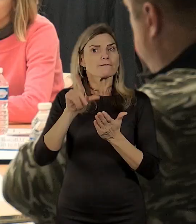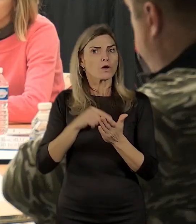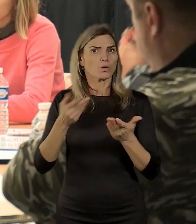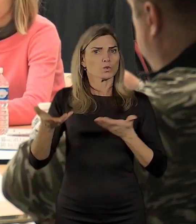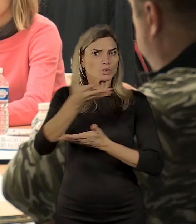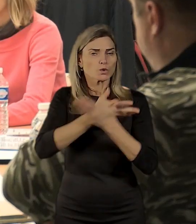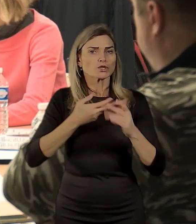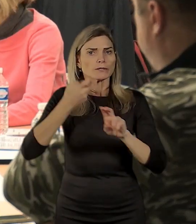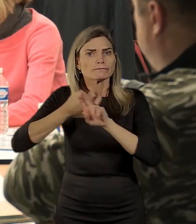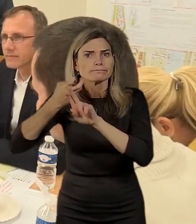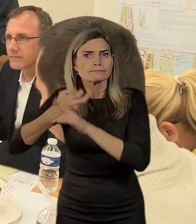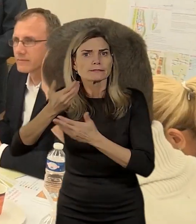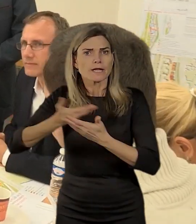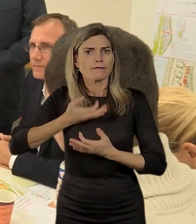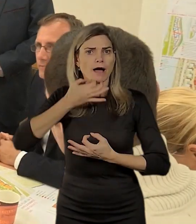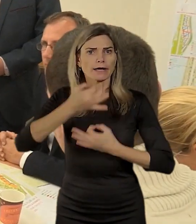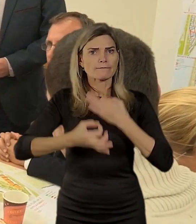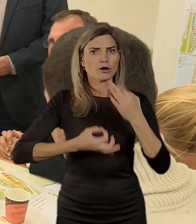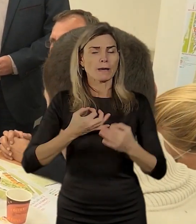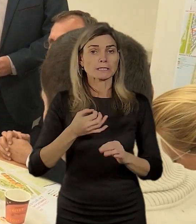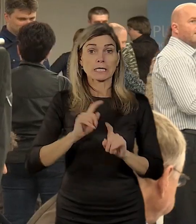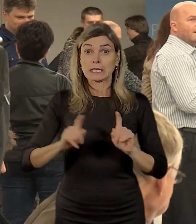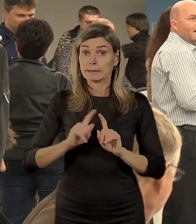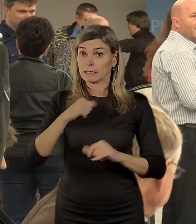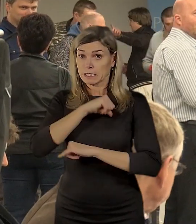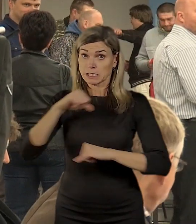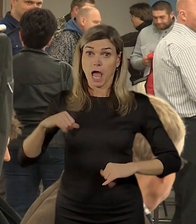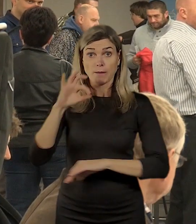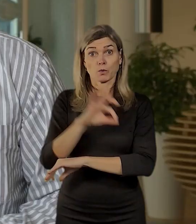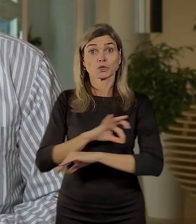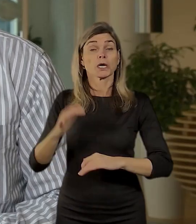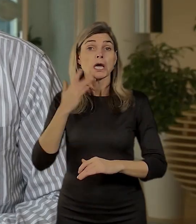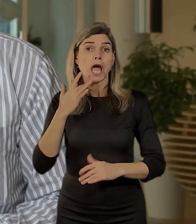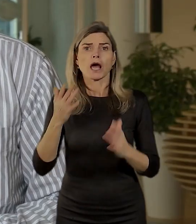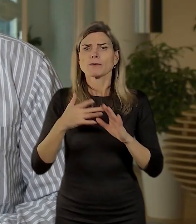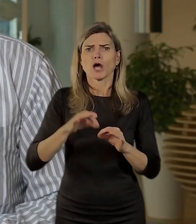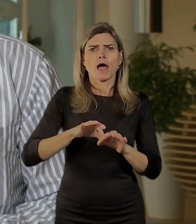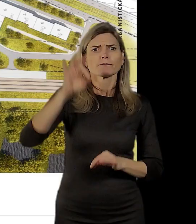for the architectural competition, the winner of which was the design by the Chybík Krištof studio.